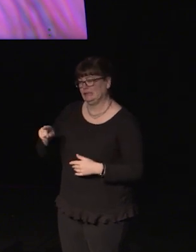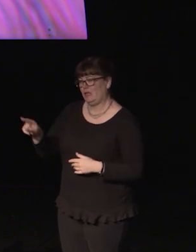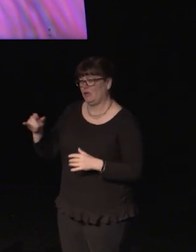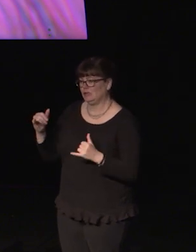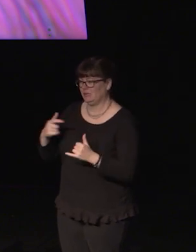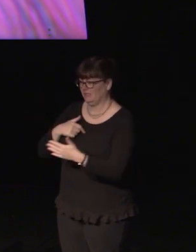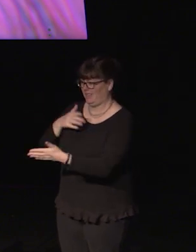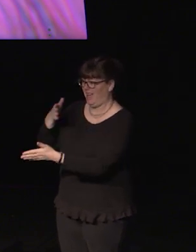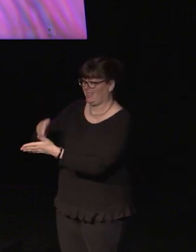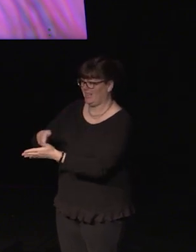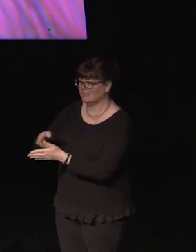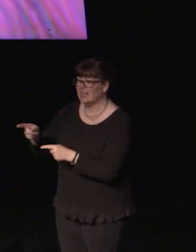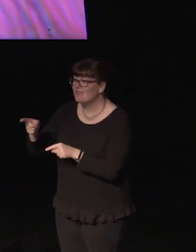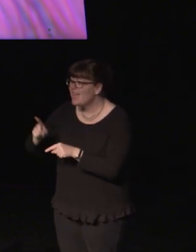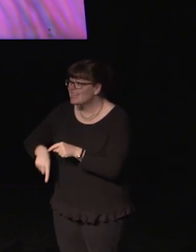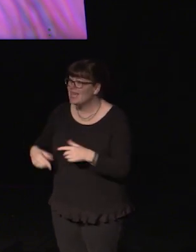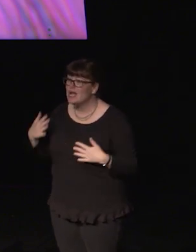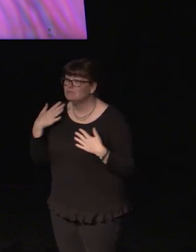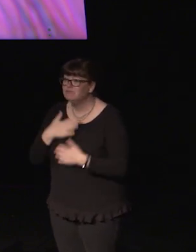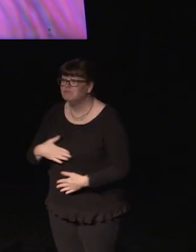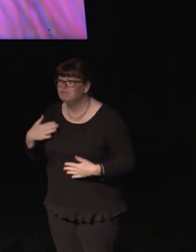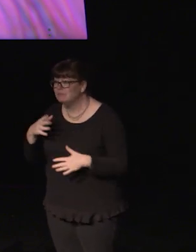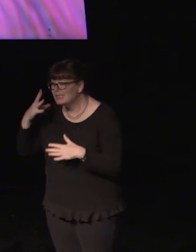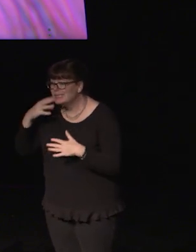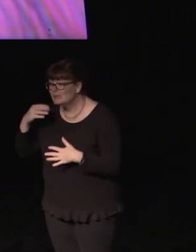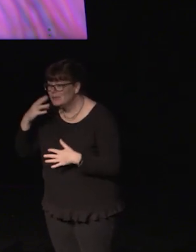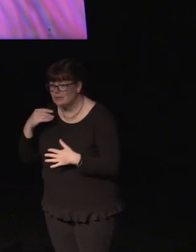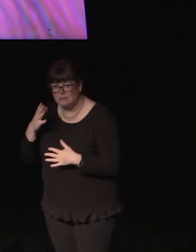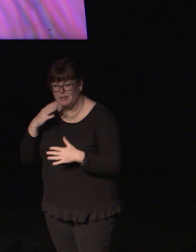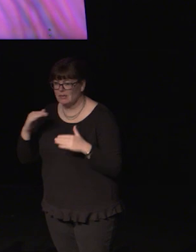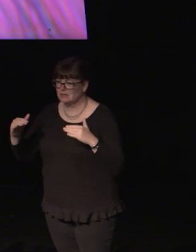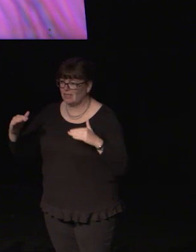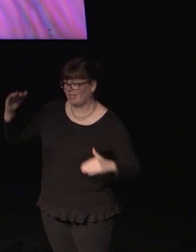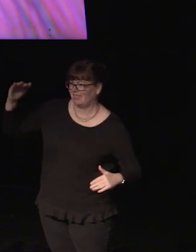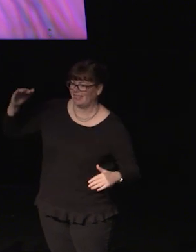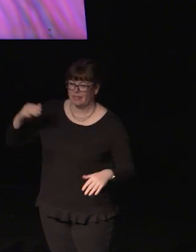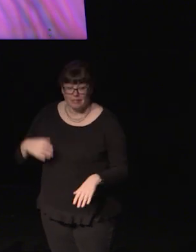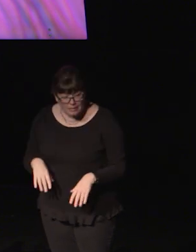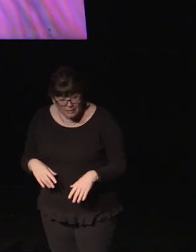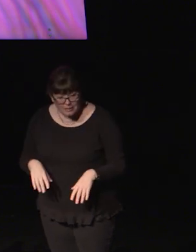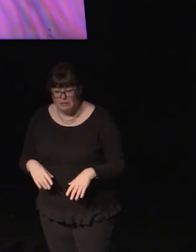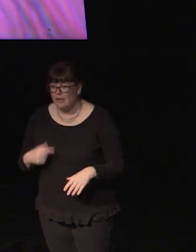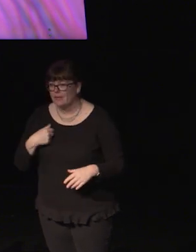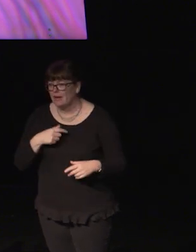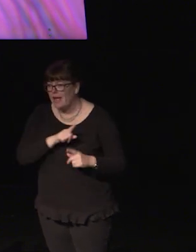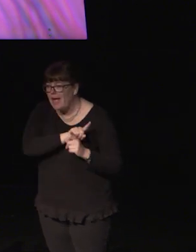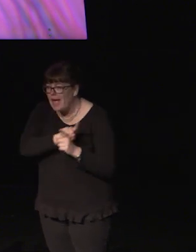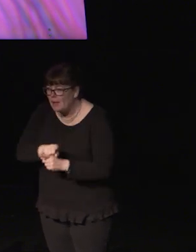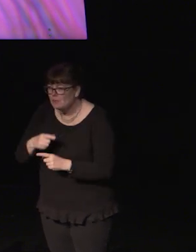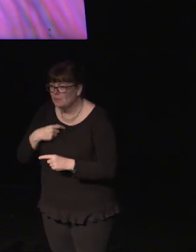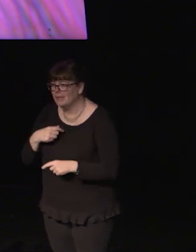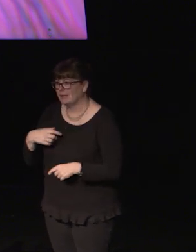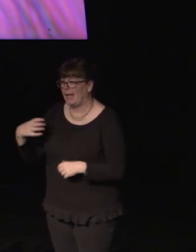because they're not able to enjoy the experience as they wanted to because of them having to backpack me or shepherd me throughout the entire game.